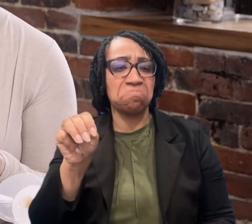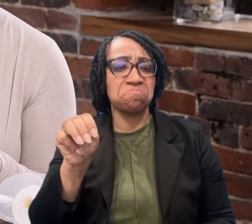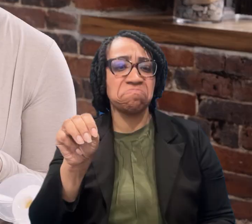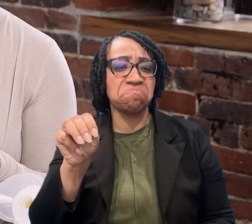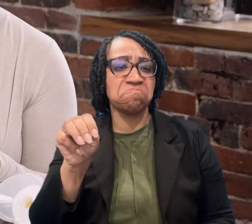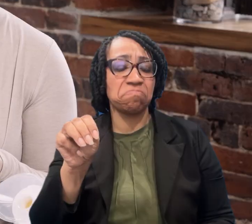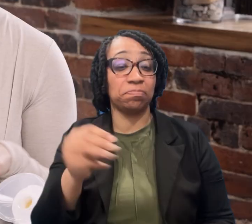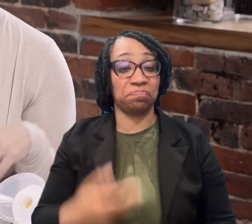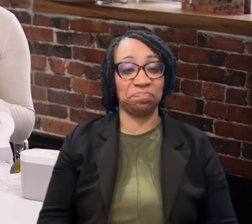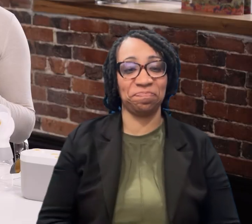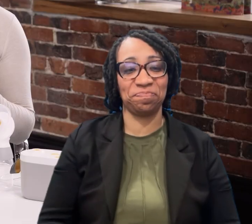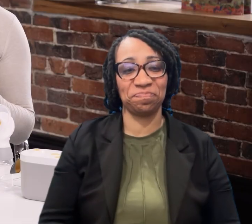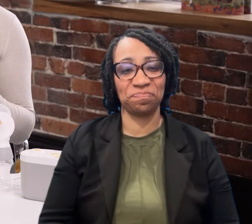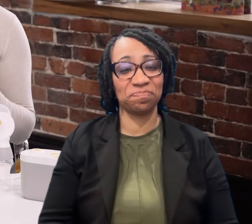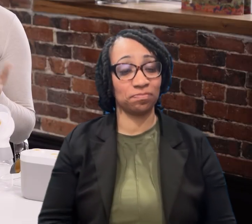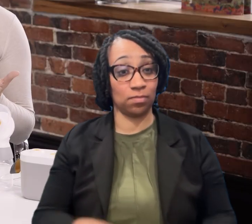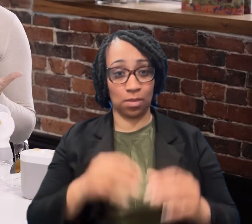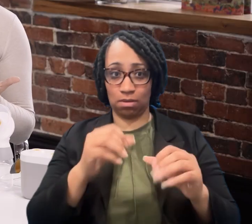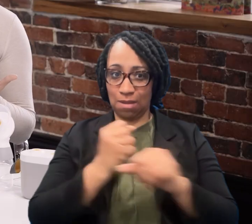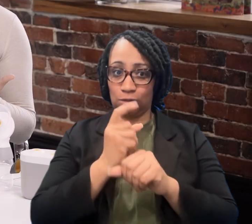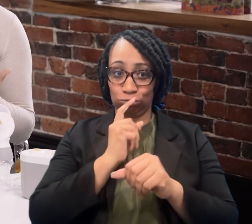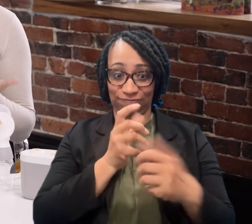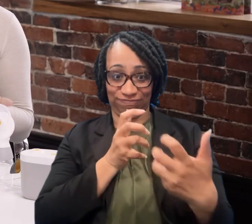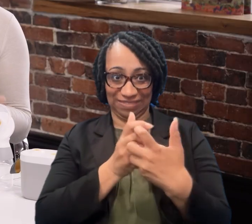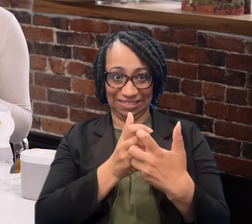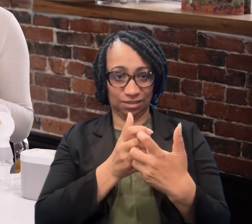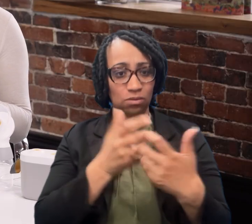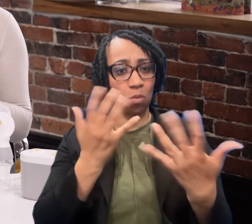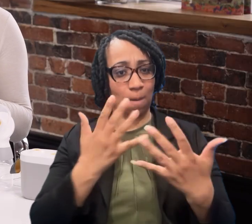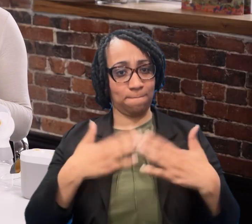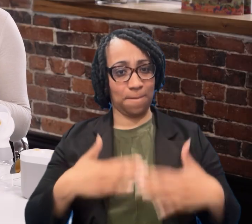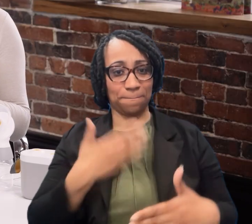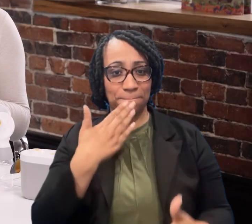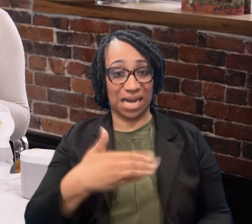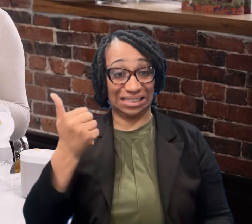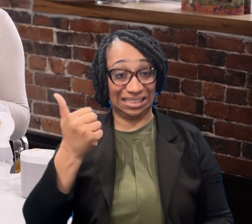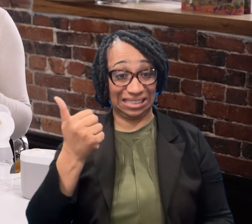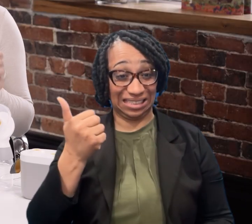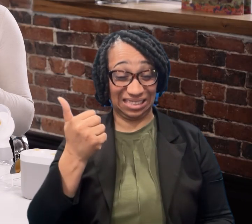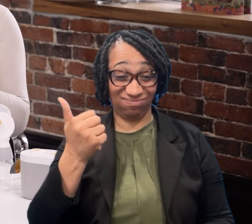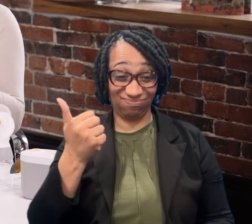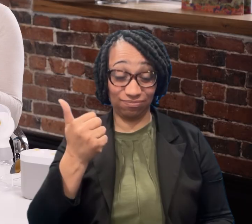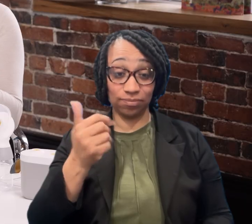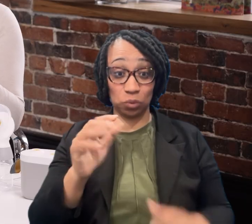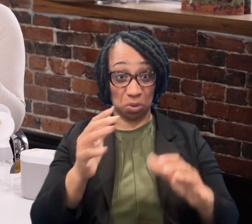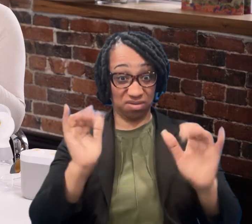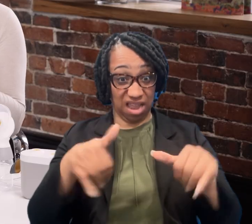21 mm. So again, using the flange size that fits your body best. After we have this all set up,